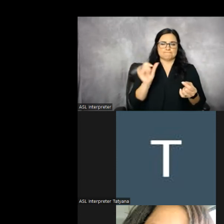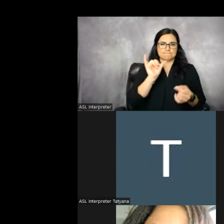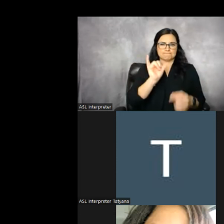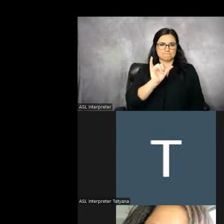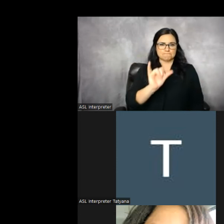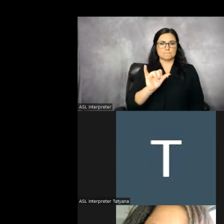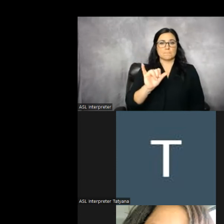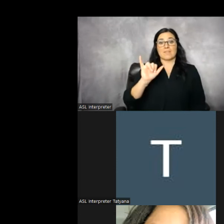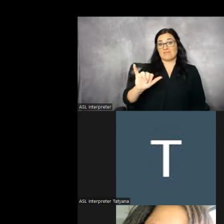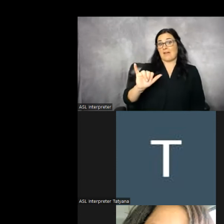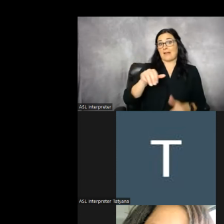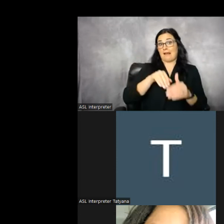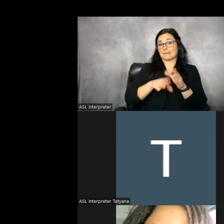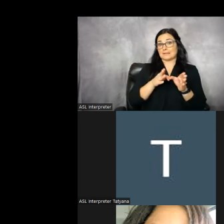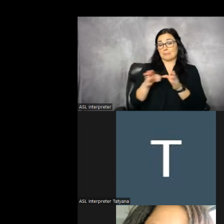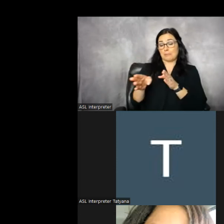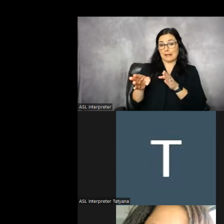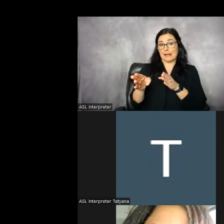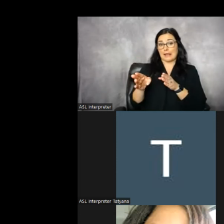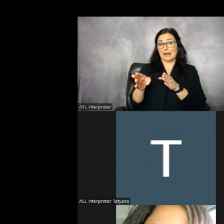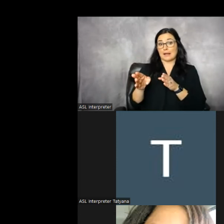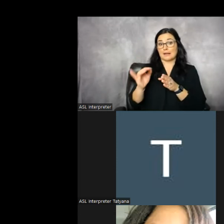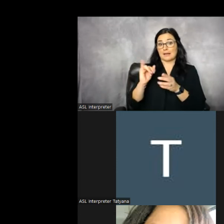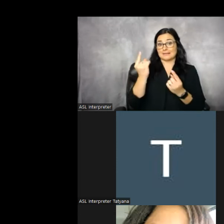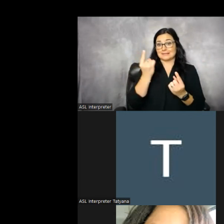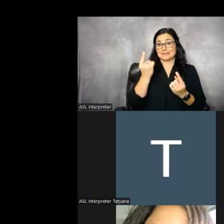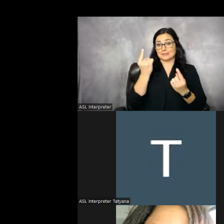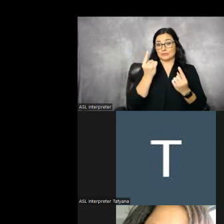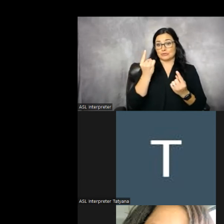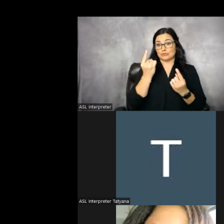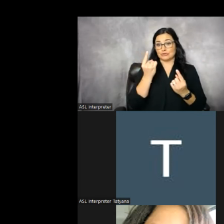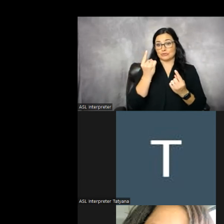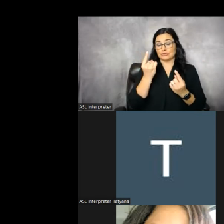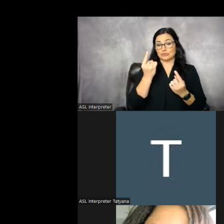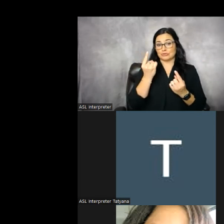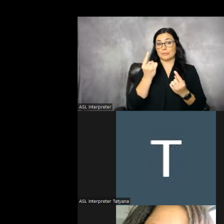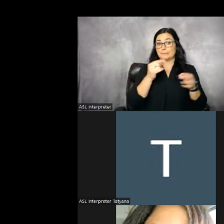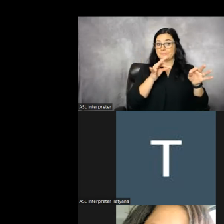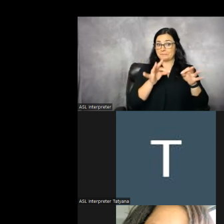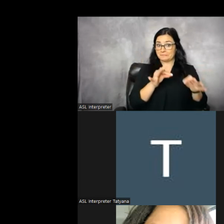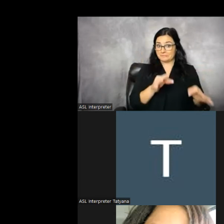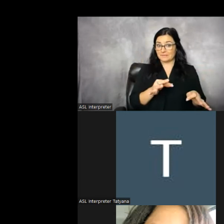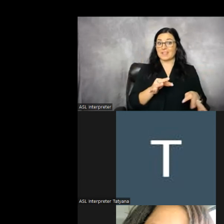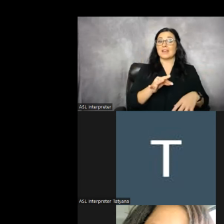is that considered -- and this is a definition of. Is it equally effective, right?